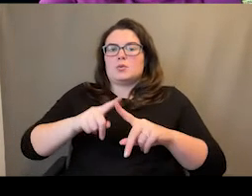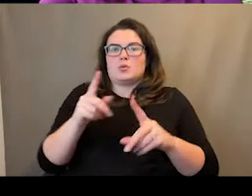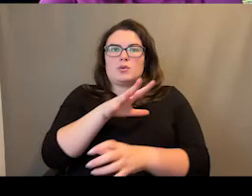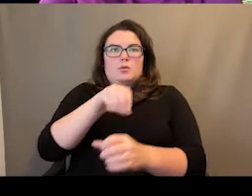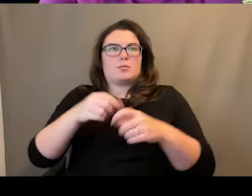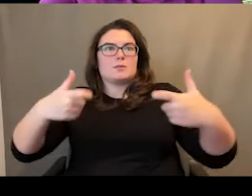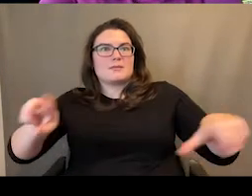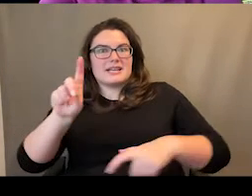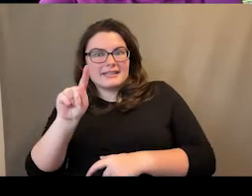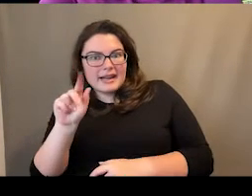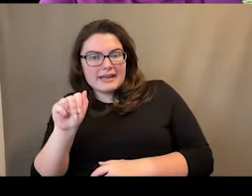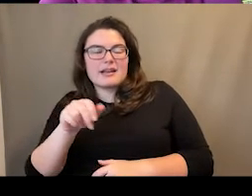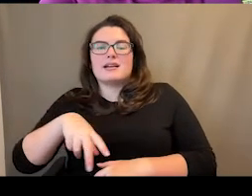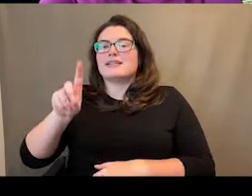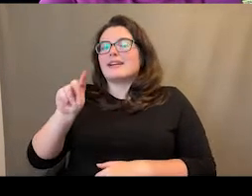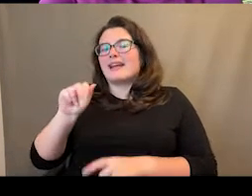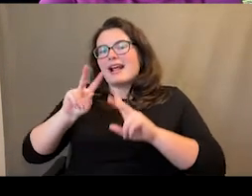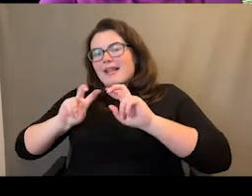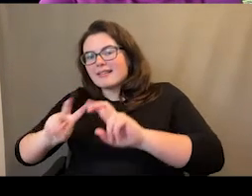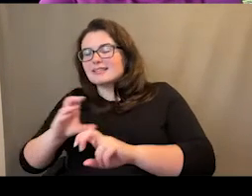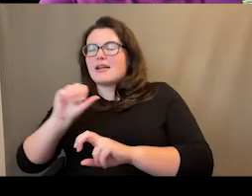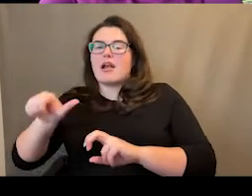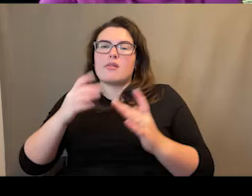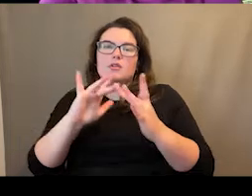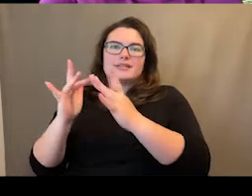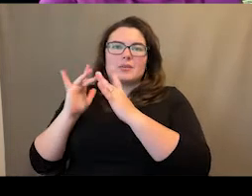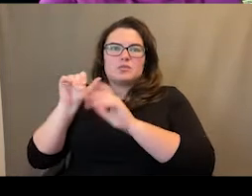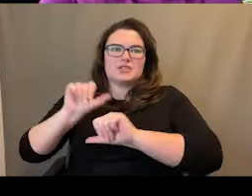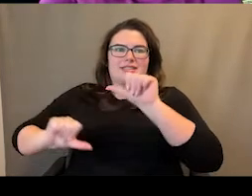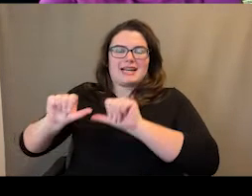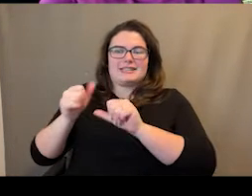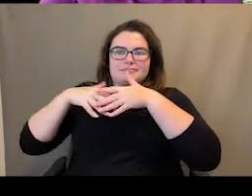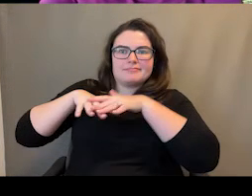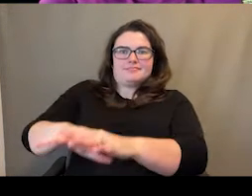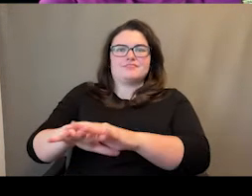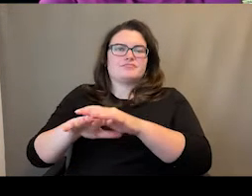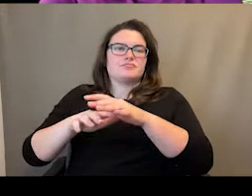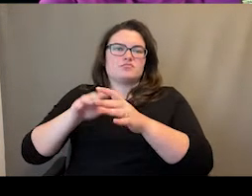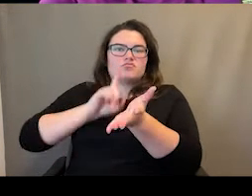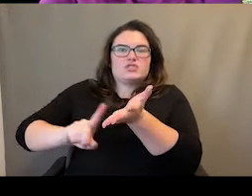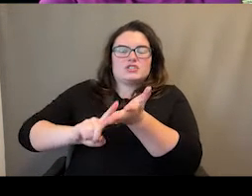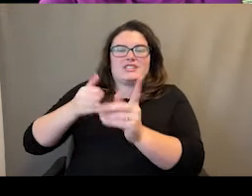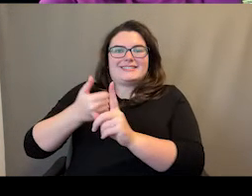data analytics, and other network science into the research that benefits all of our communities and if you're